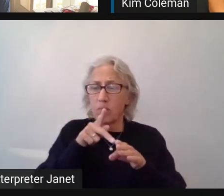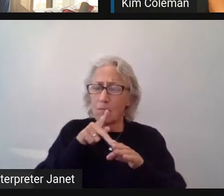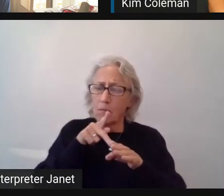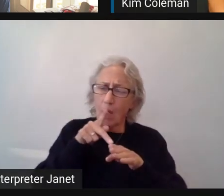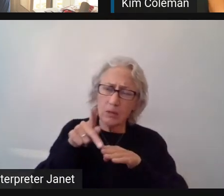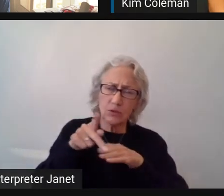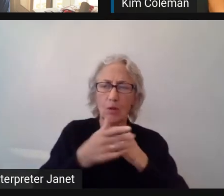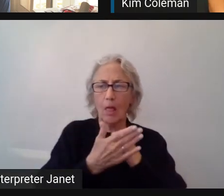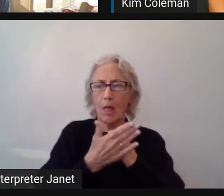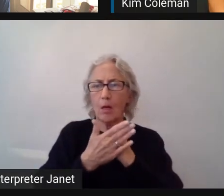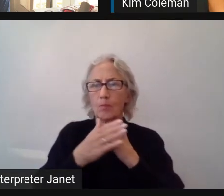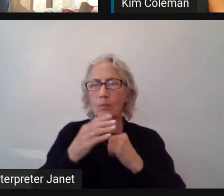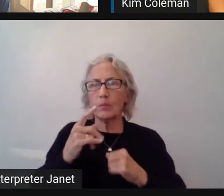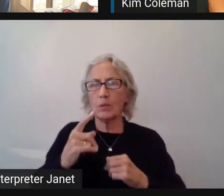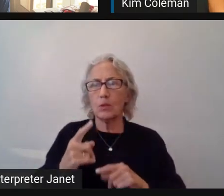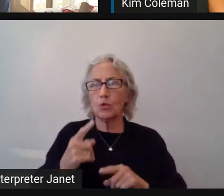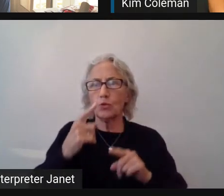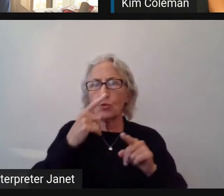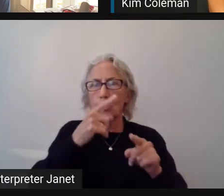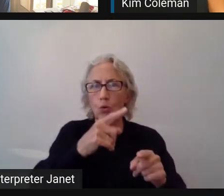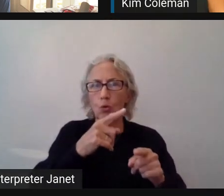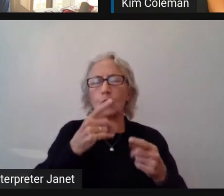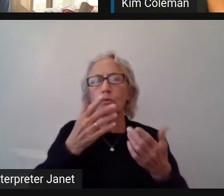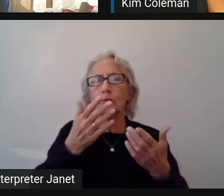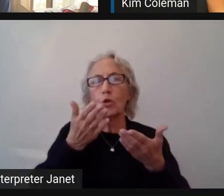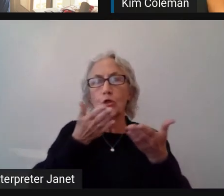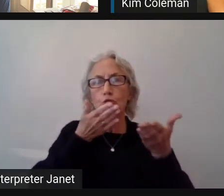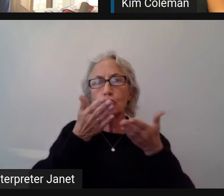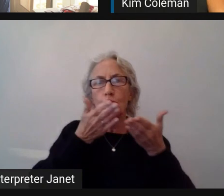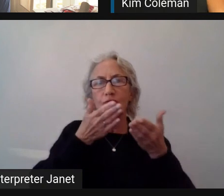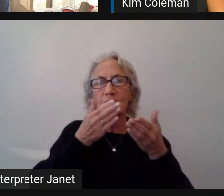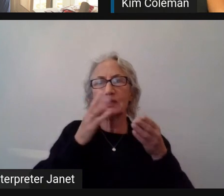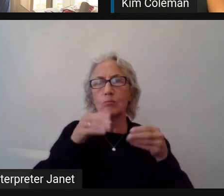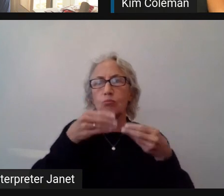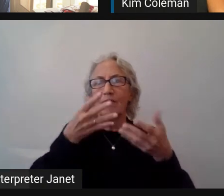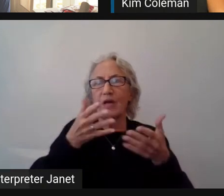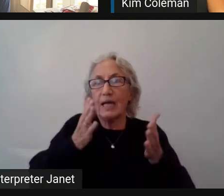to the service providers directory under the same menu.